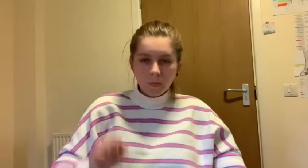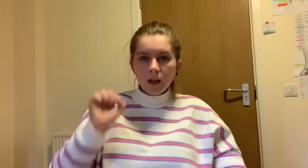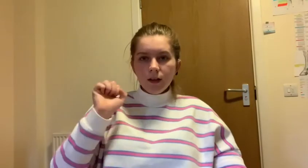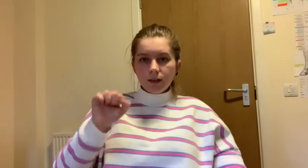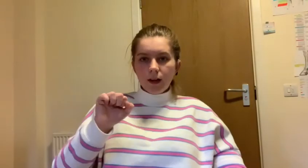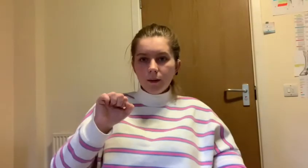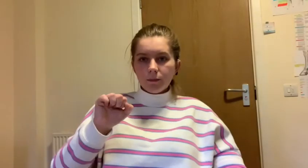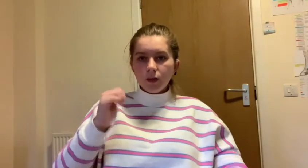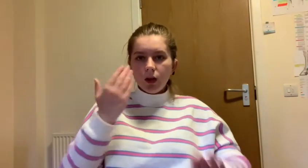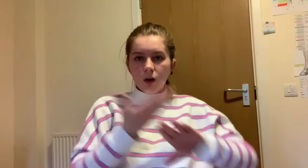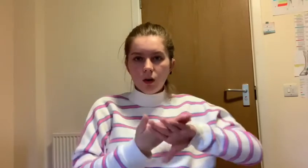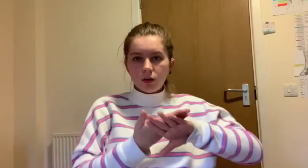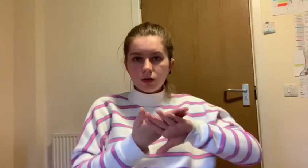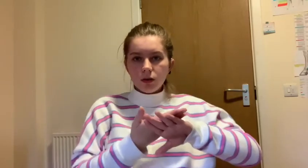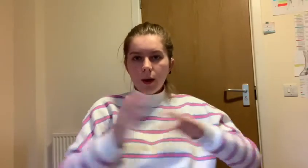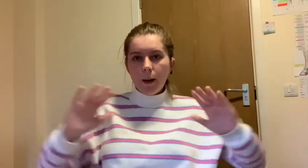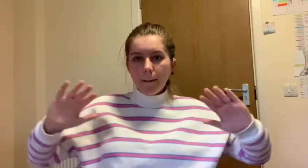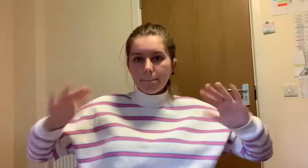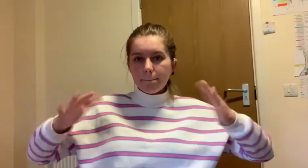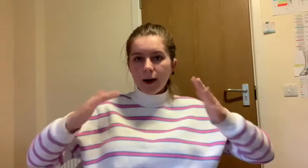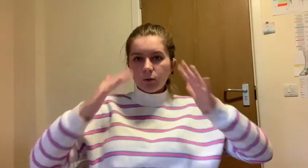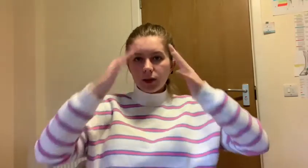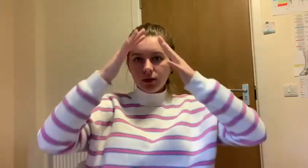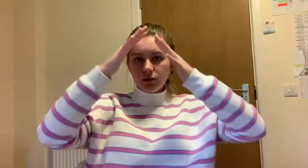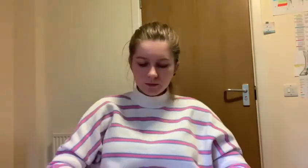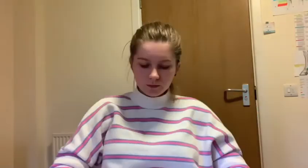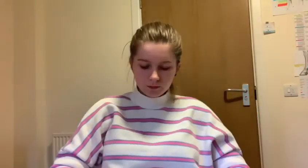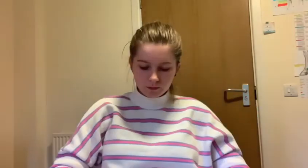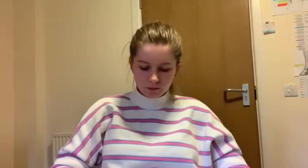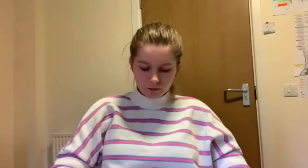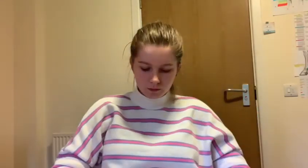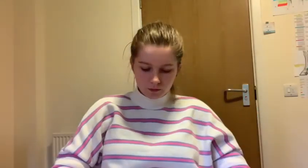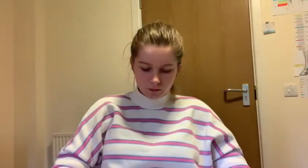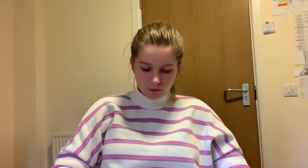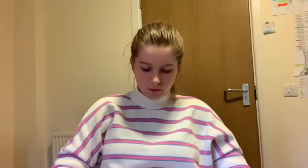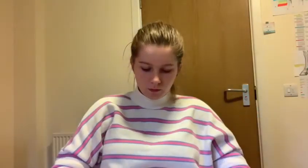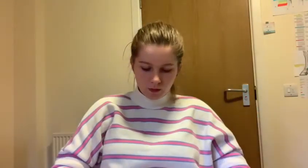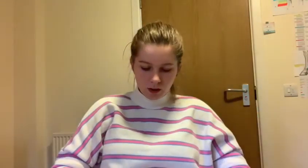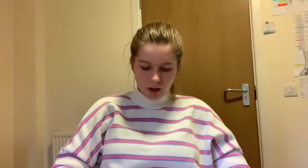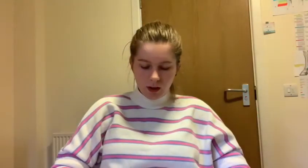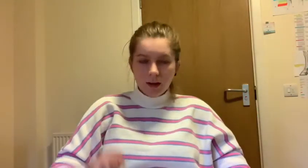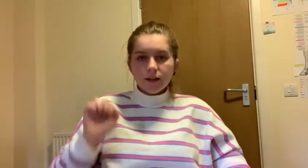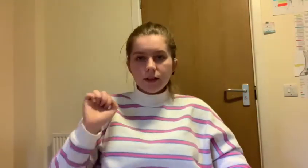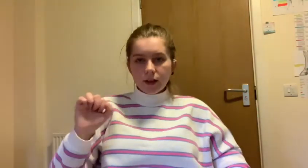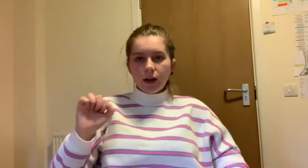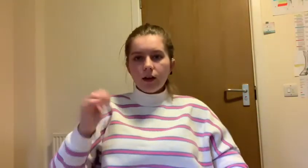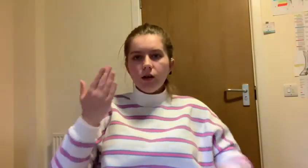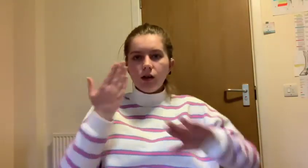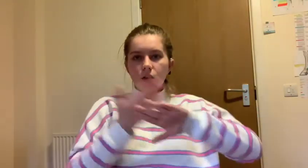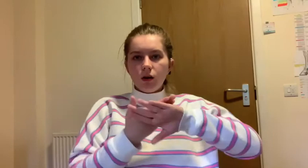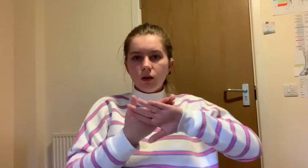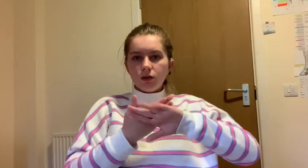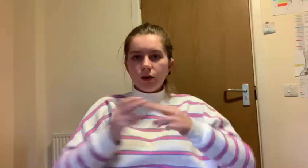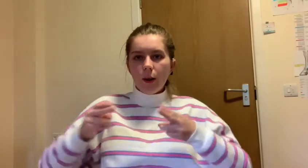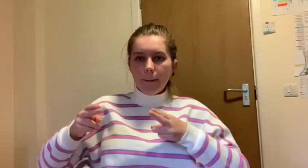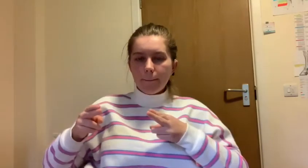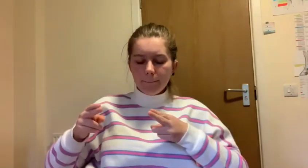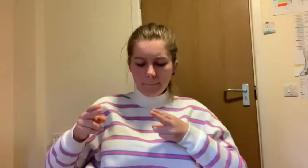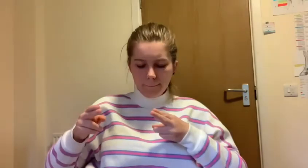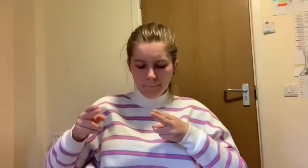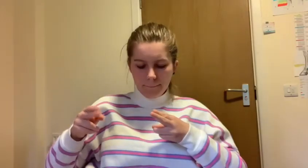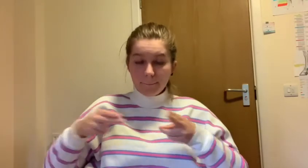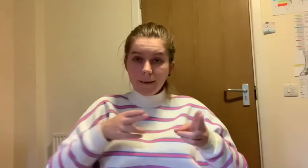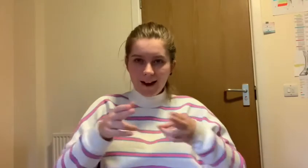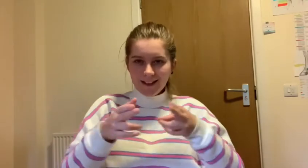"Yeah on the mountain" *Music in the background* "Yeah on bay"